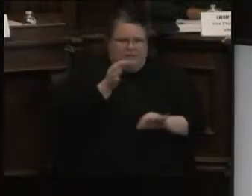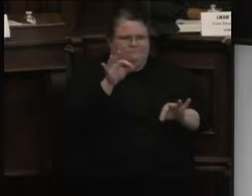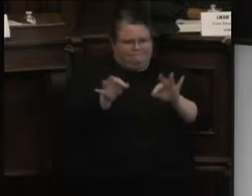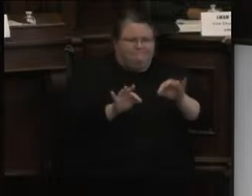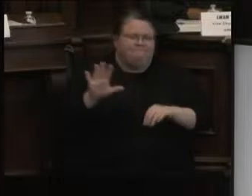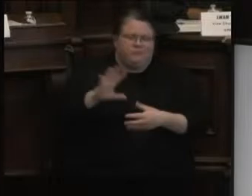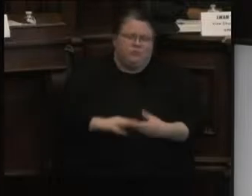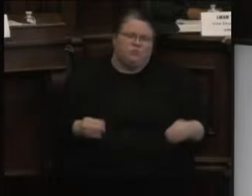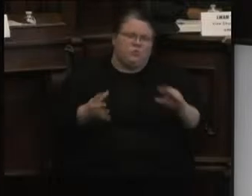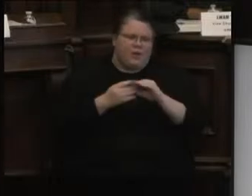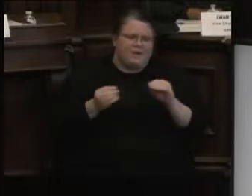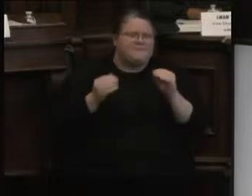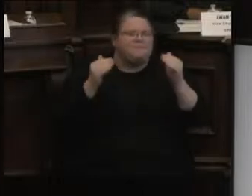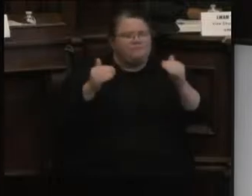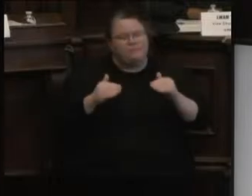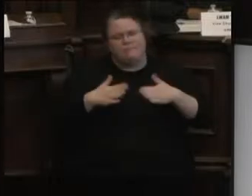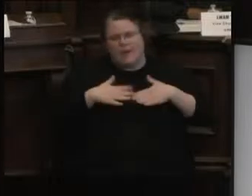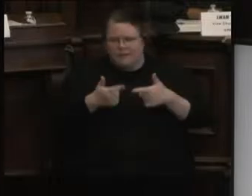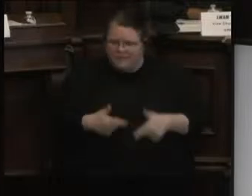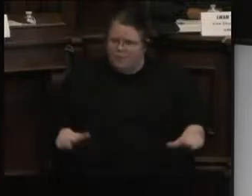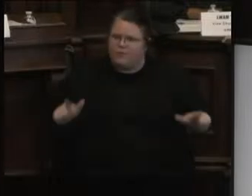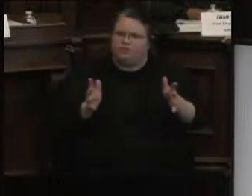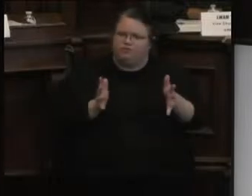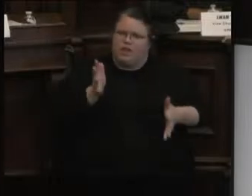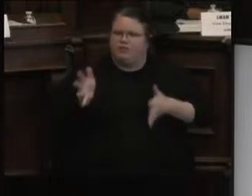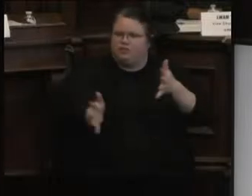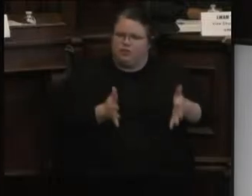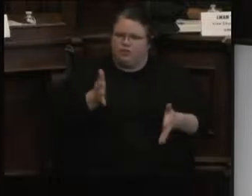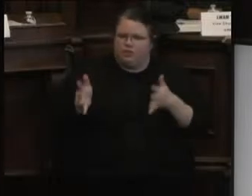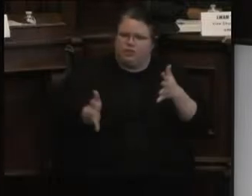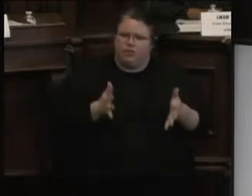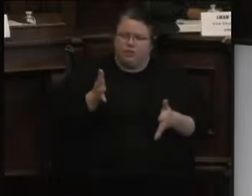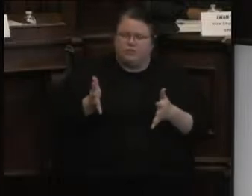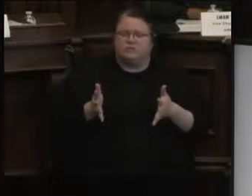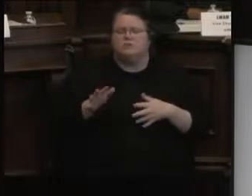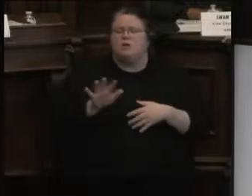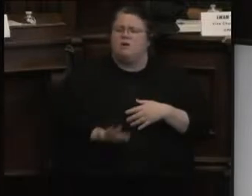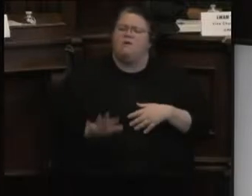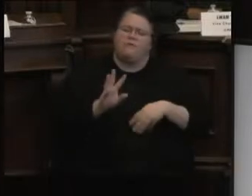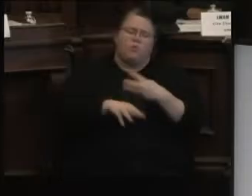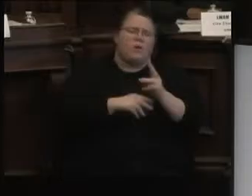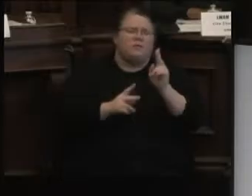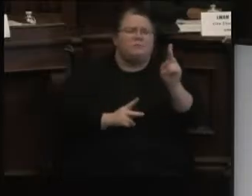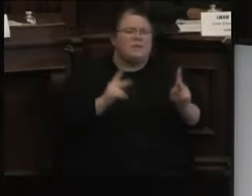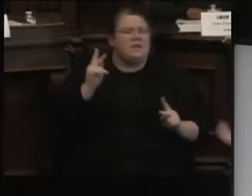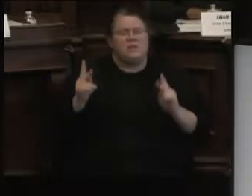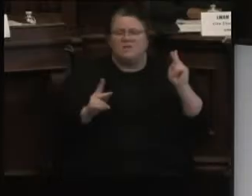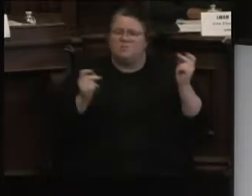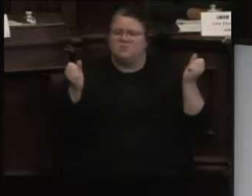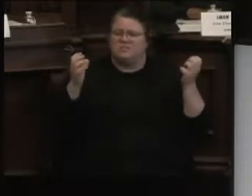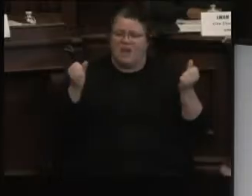even if it's an emergency, they need to tell their story. Body